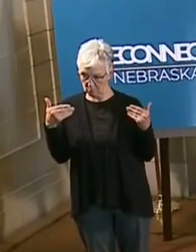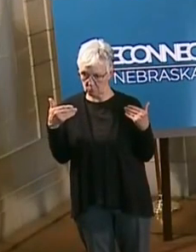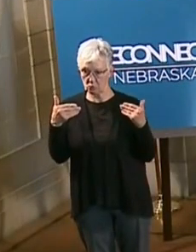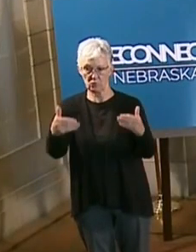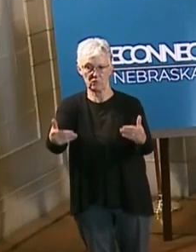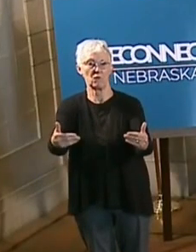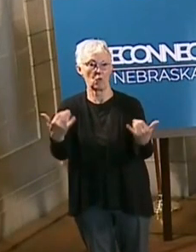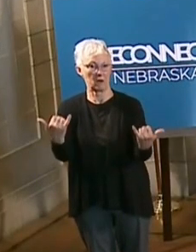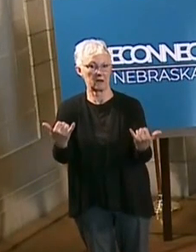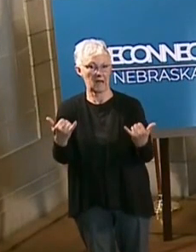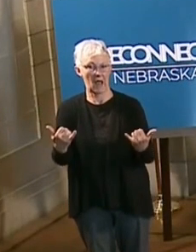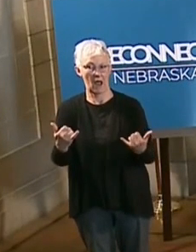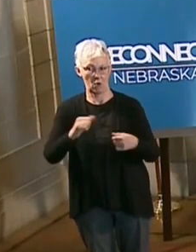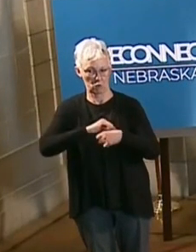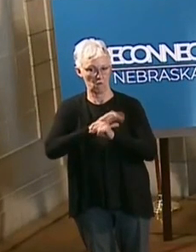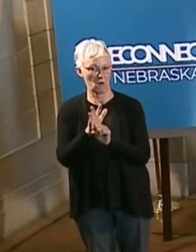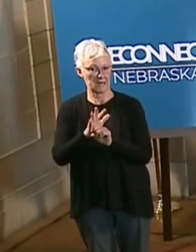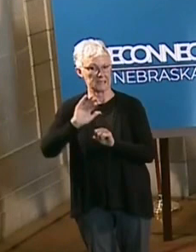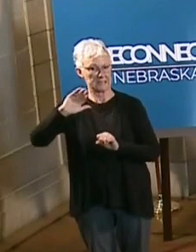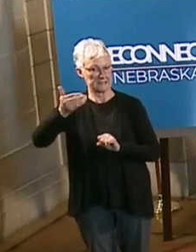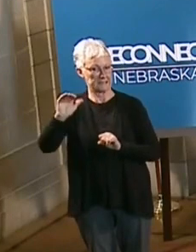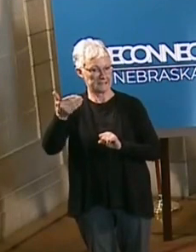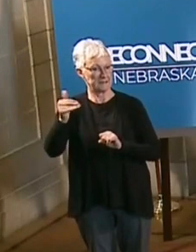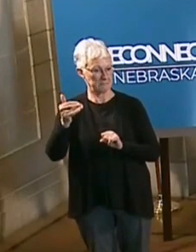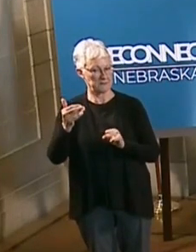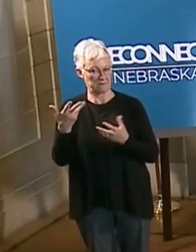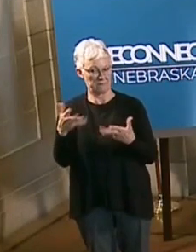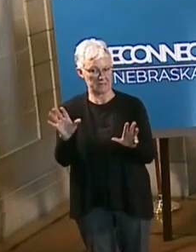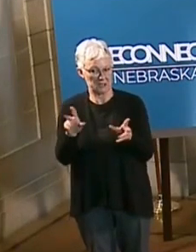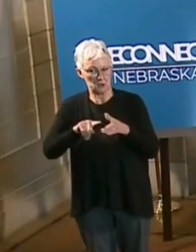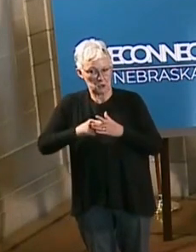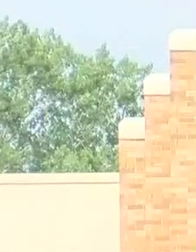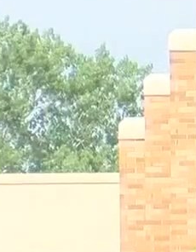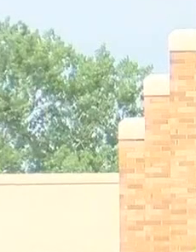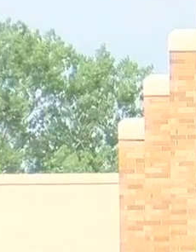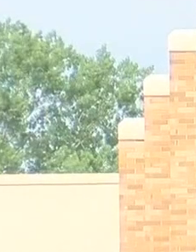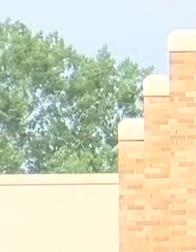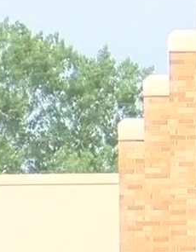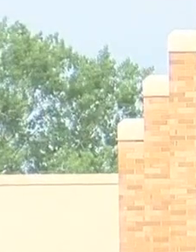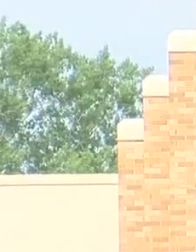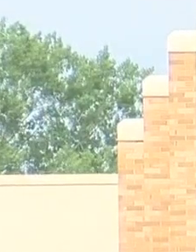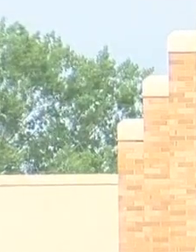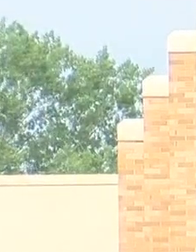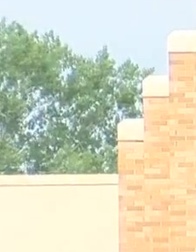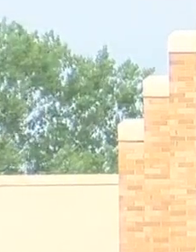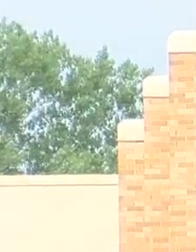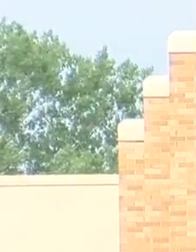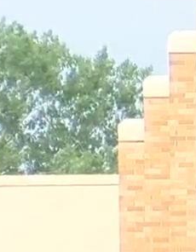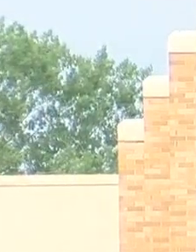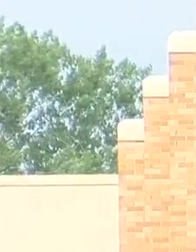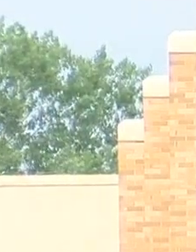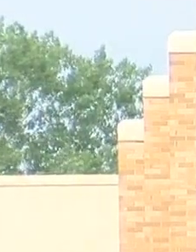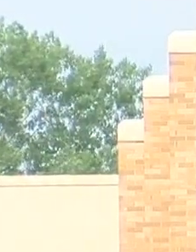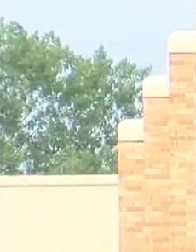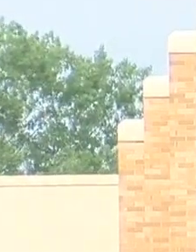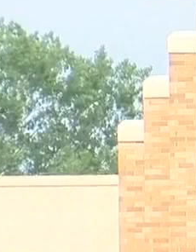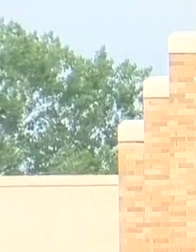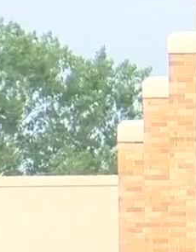'ENCOURAGING ALL OF NEBRASKA TO MOVE FORWARD TOGETHER'. SIOUXLANDERS NOW WON'T BE REQUIRED TO WEAR A MASK WHILE IN NEBRASKA ESTABLISHMENTS...